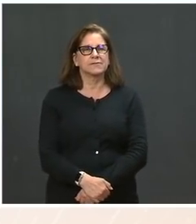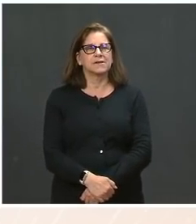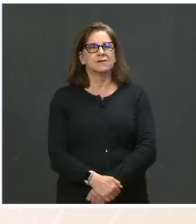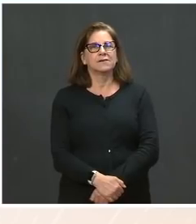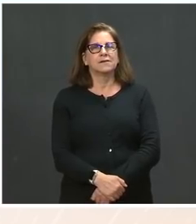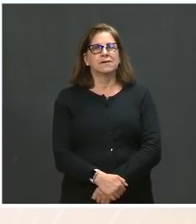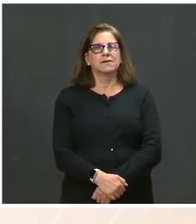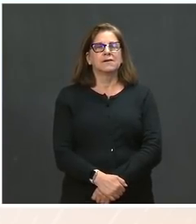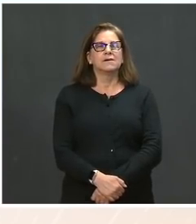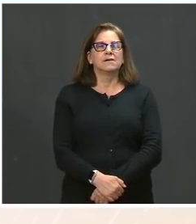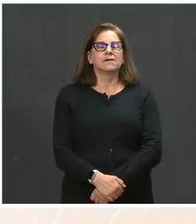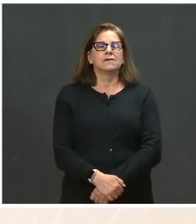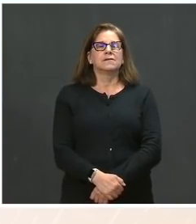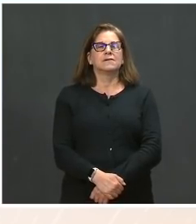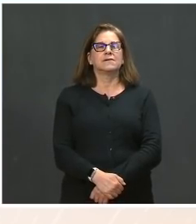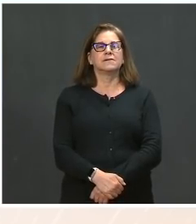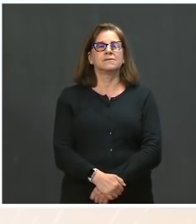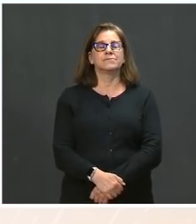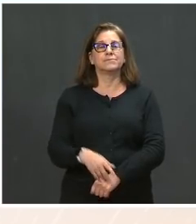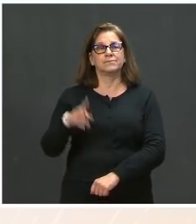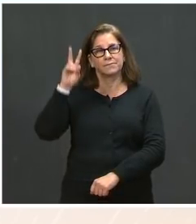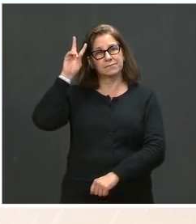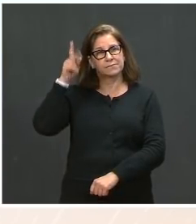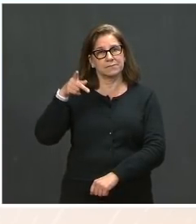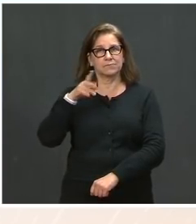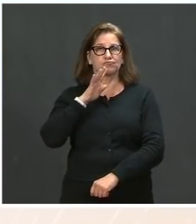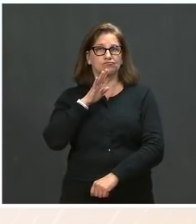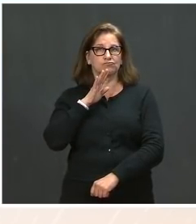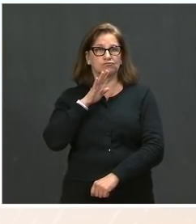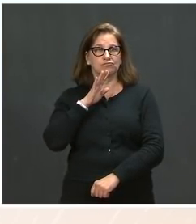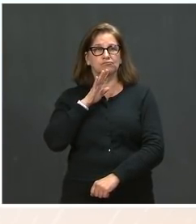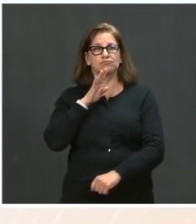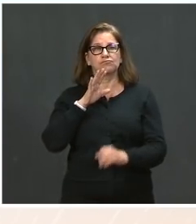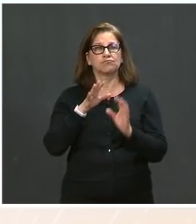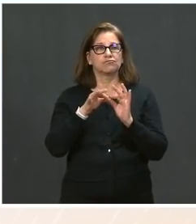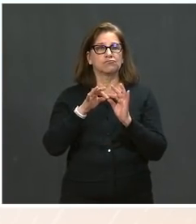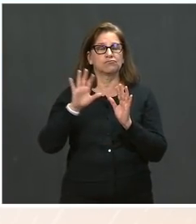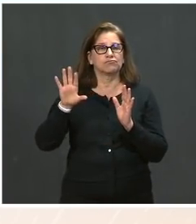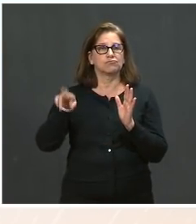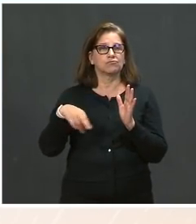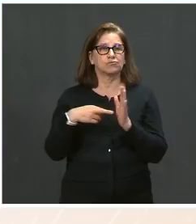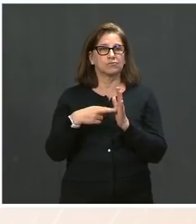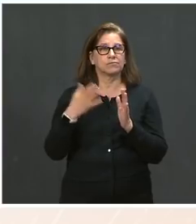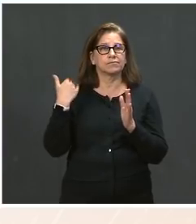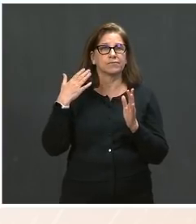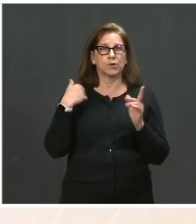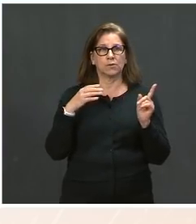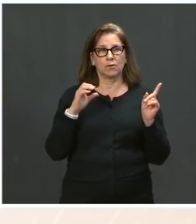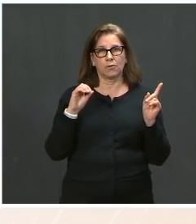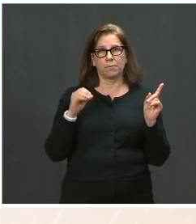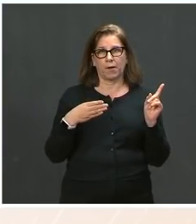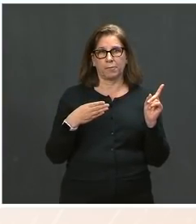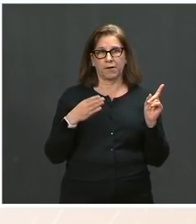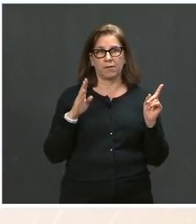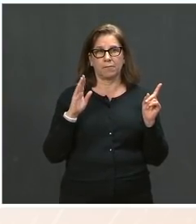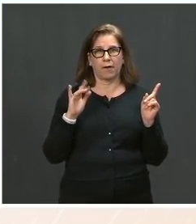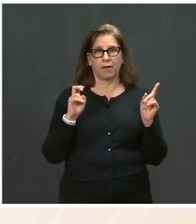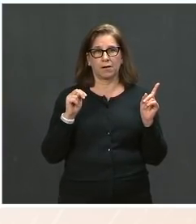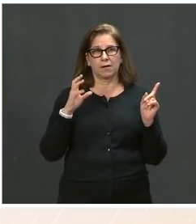talked about his role, as Vice President, leading the Obama administration's actions on guns. We've seen a lot of conversations about gun control legislation in that Rose Garden before.